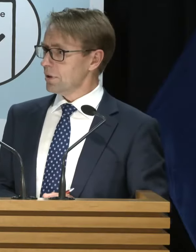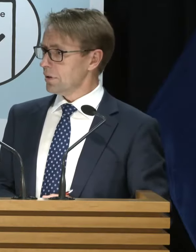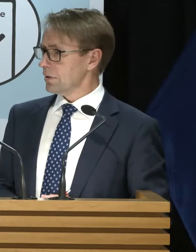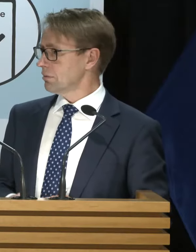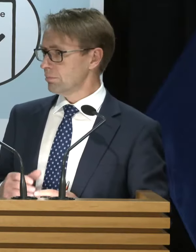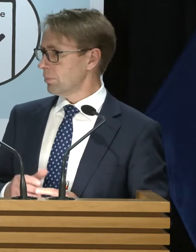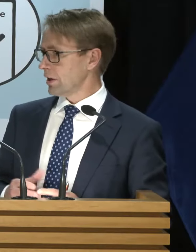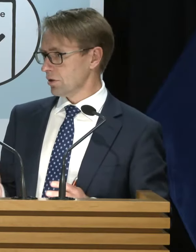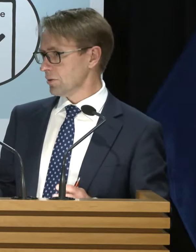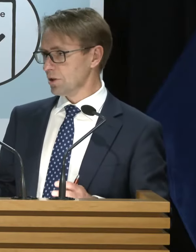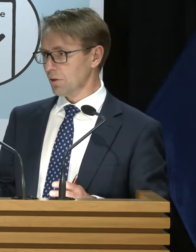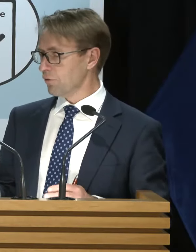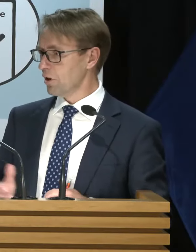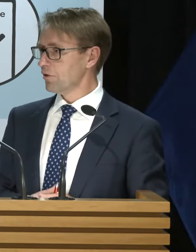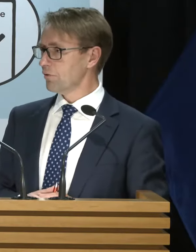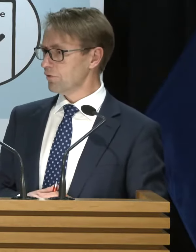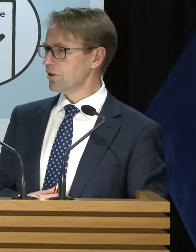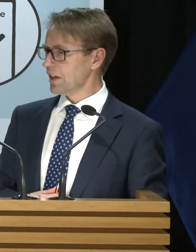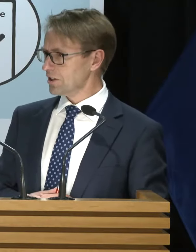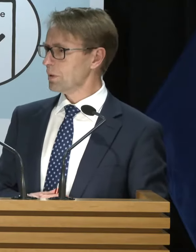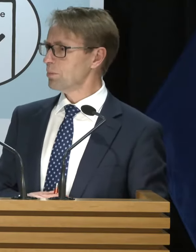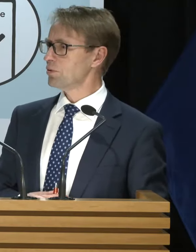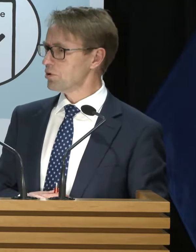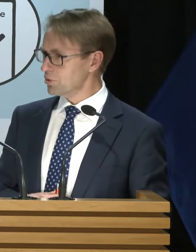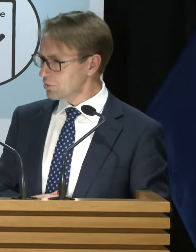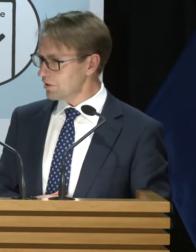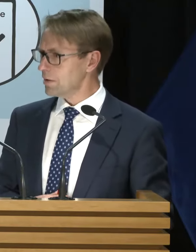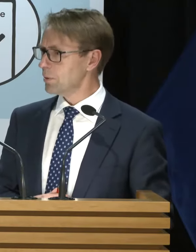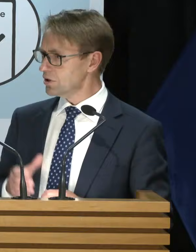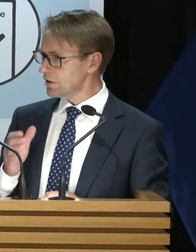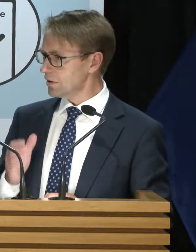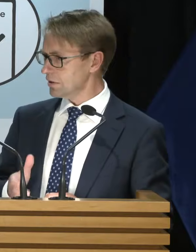be weighing up around the